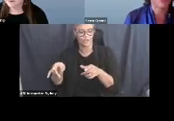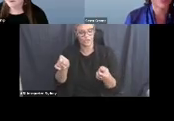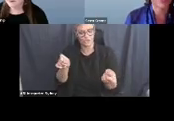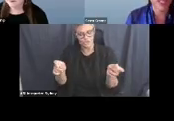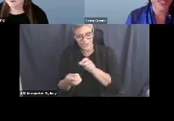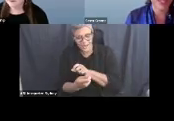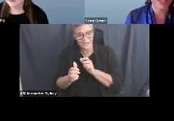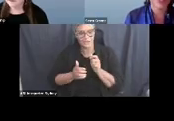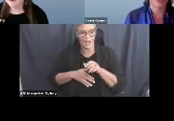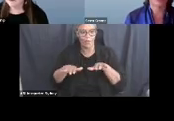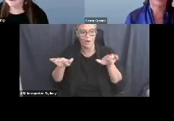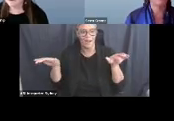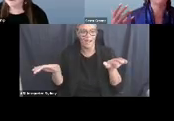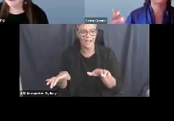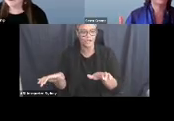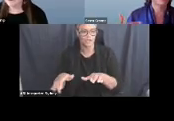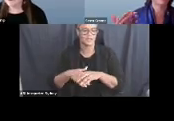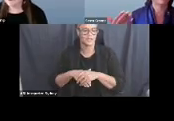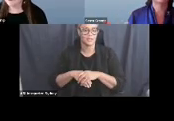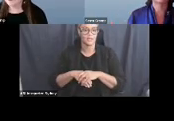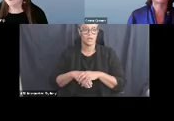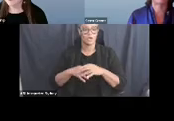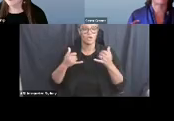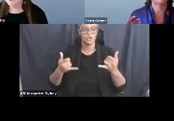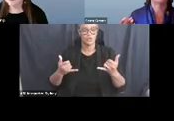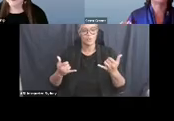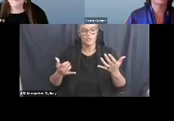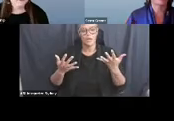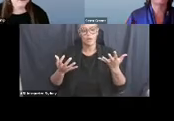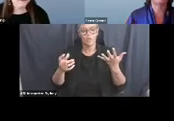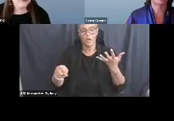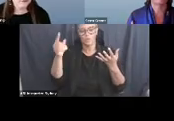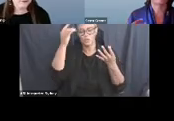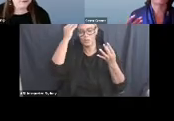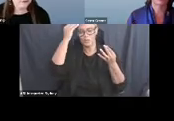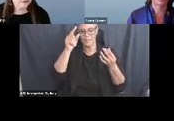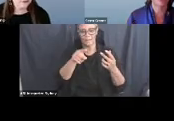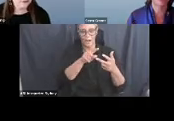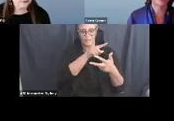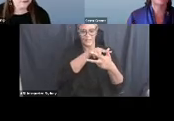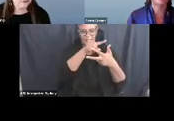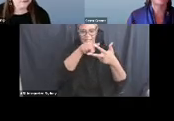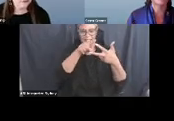the following questions as you're reflecting on and hearing the wisdom, the lived experience,